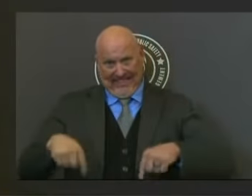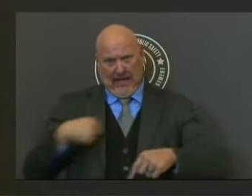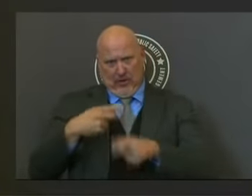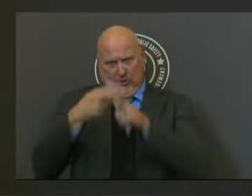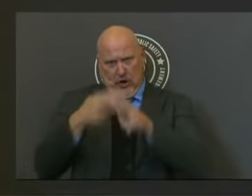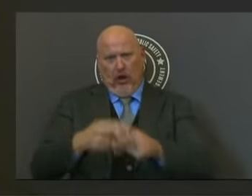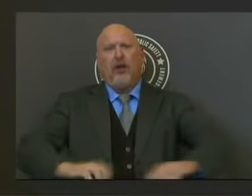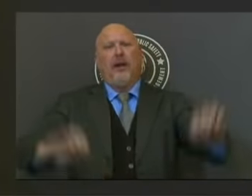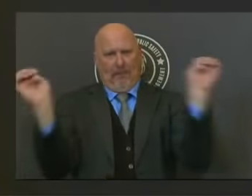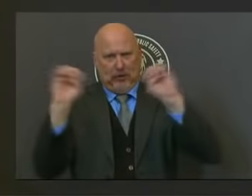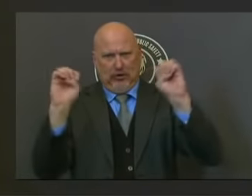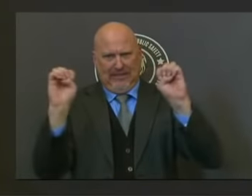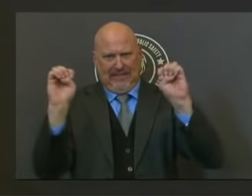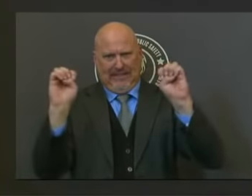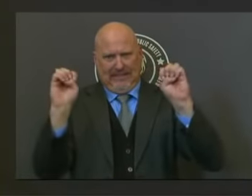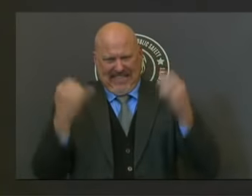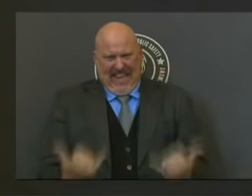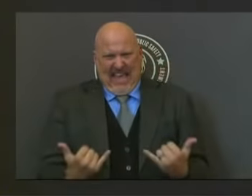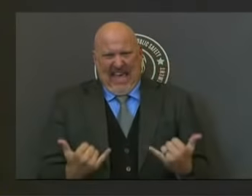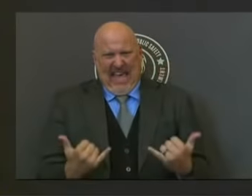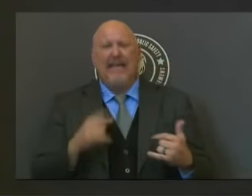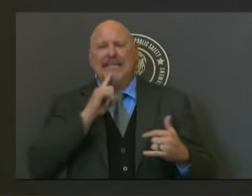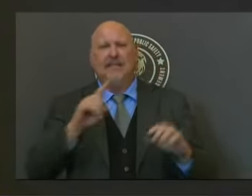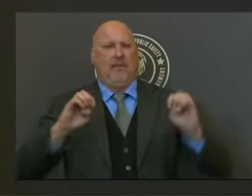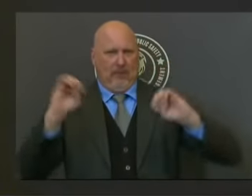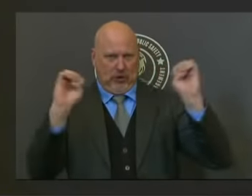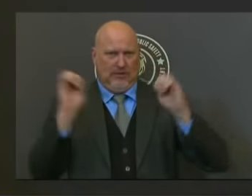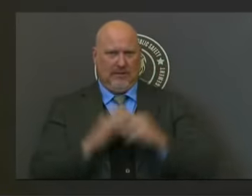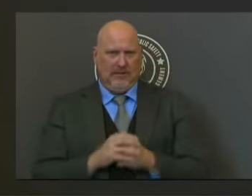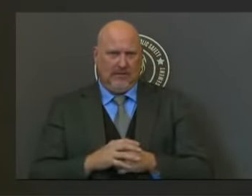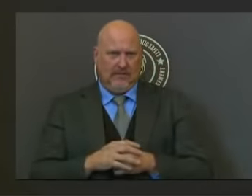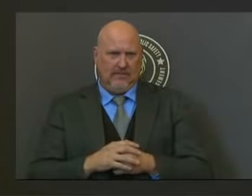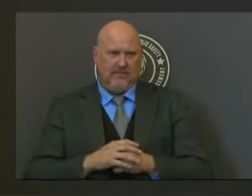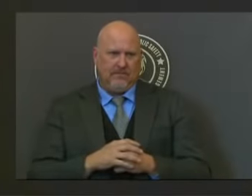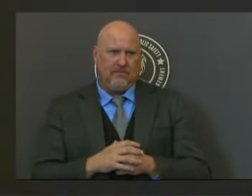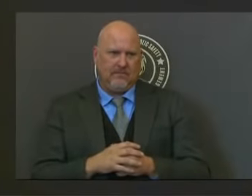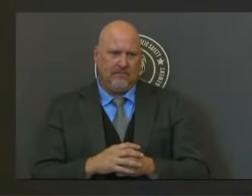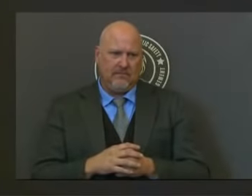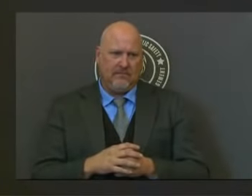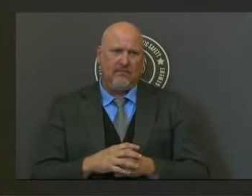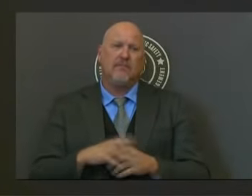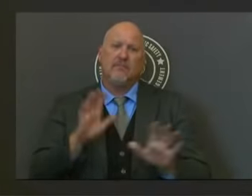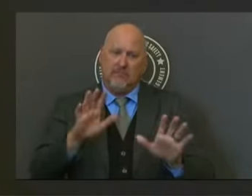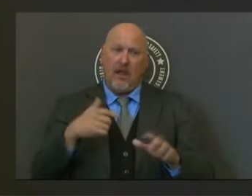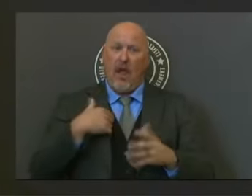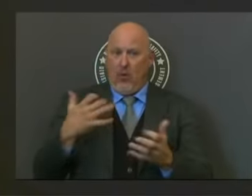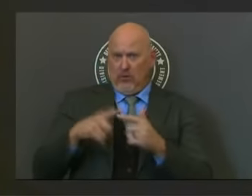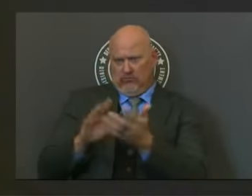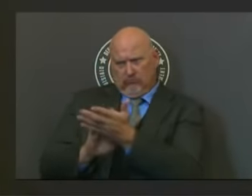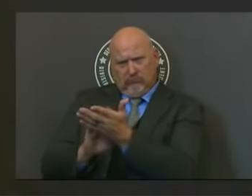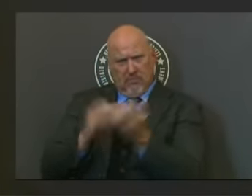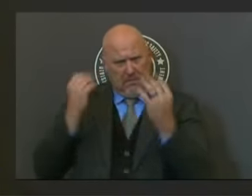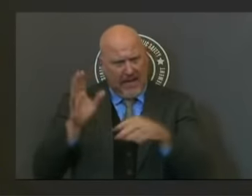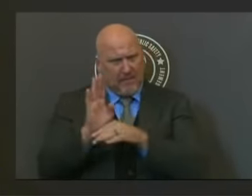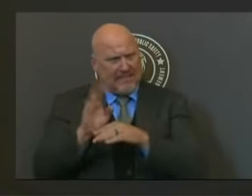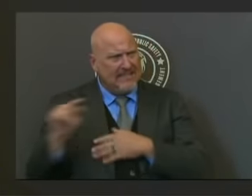now we really don't find problems at the workplace